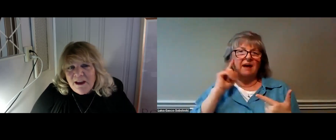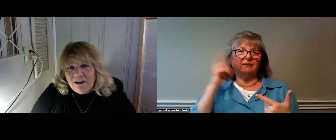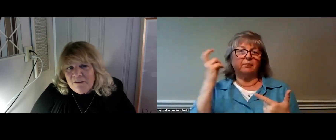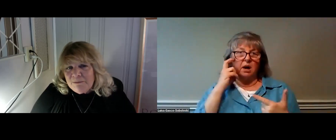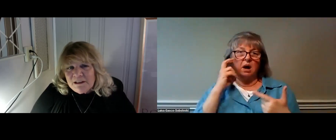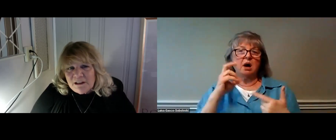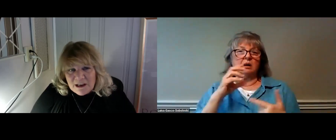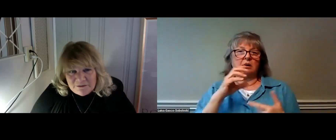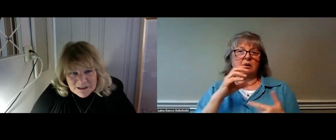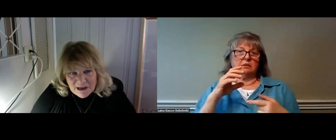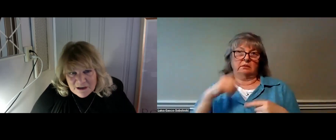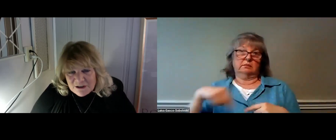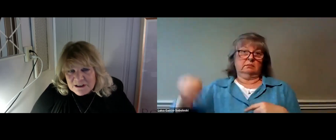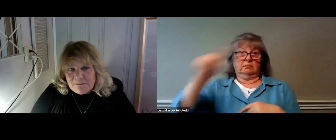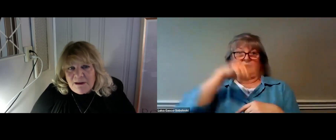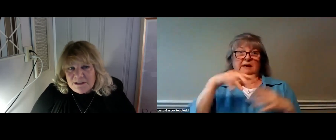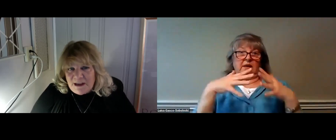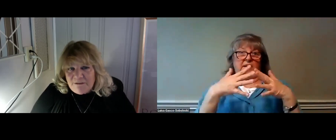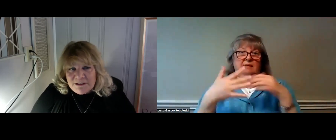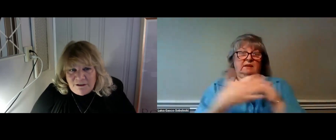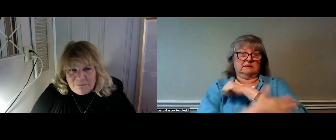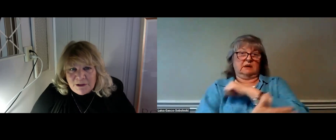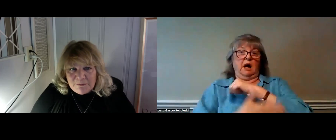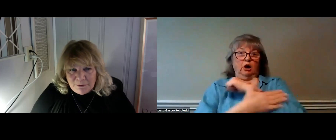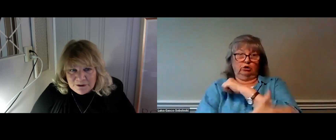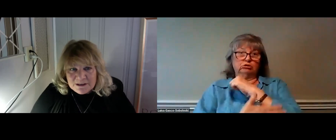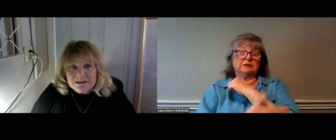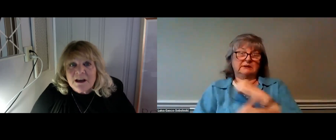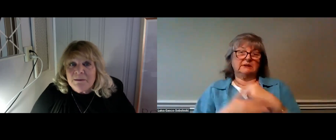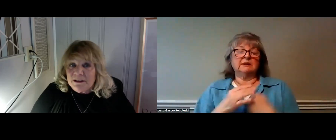have been a lot of discussions about deaf and deaf-blind persons